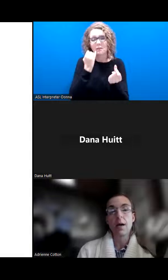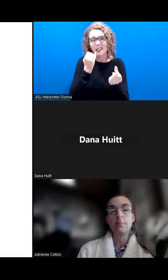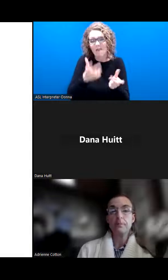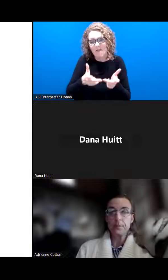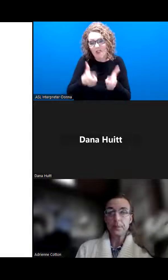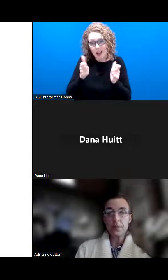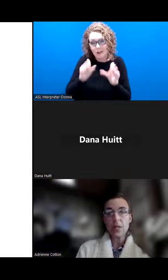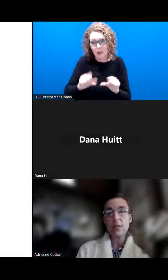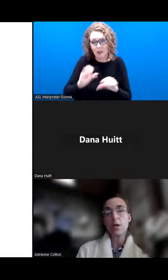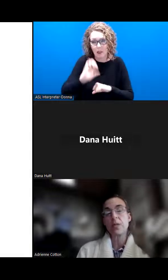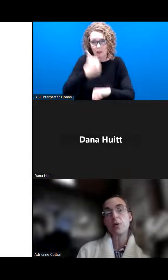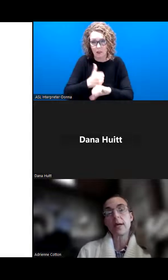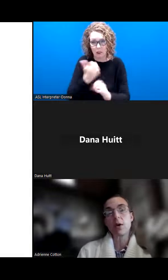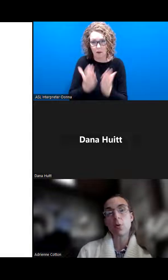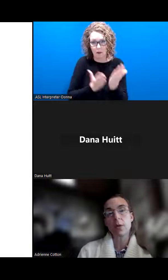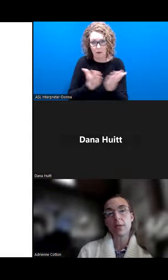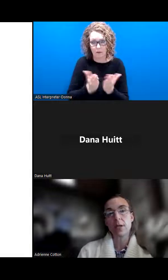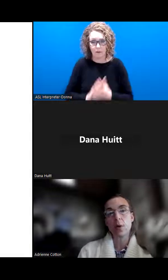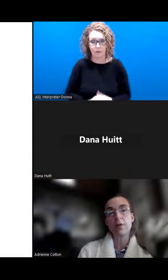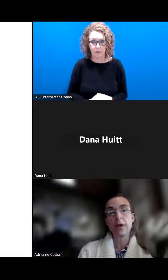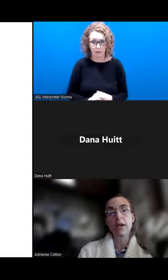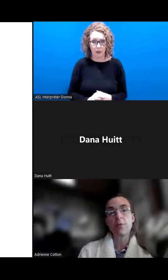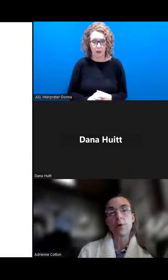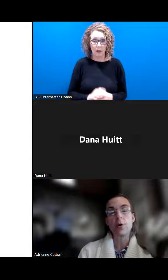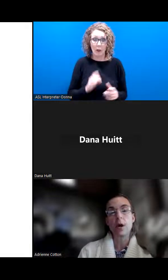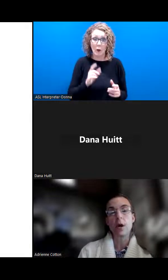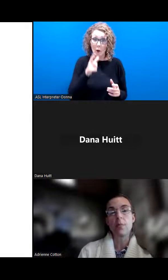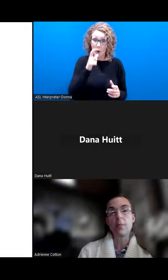is to provide care for other people. The other people that you work with tend to be on your